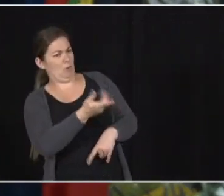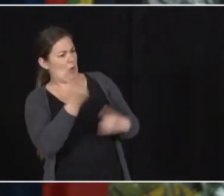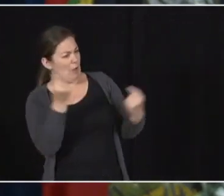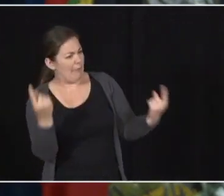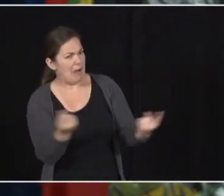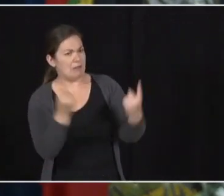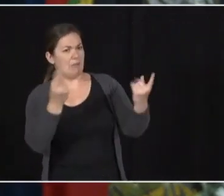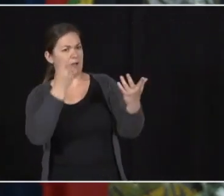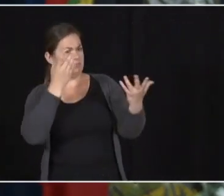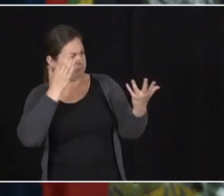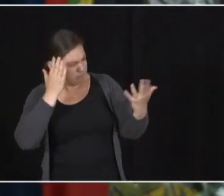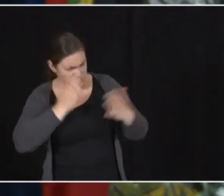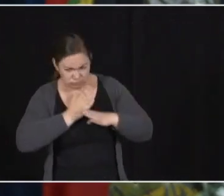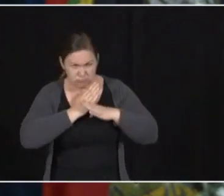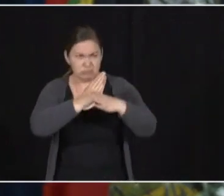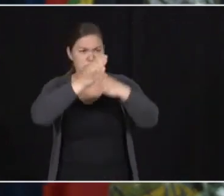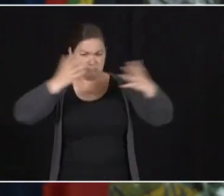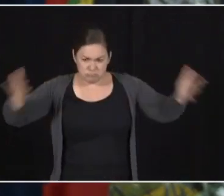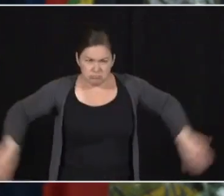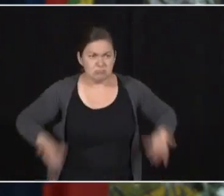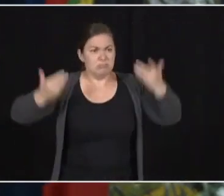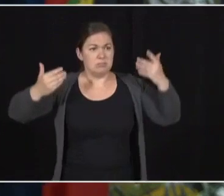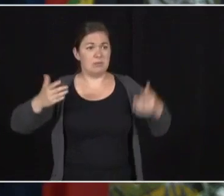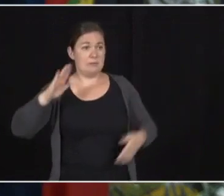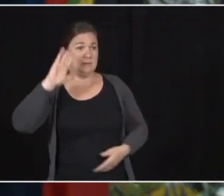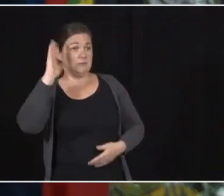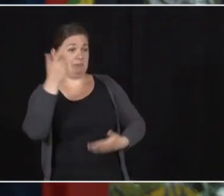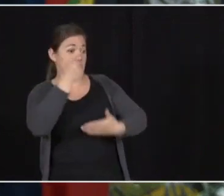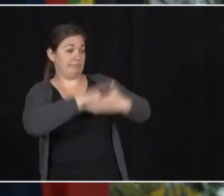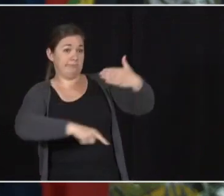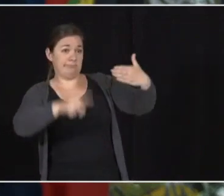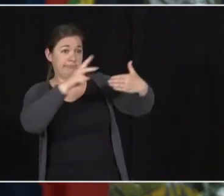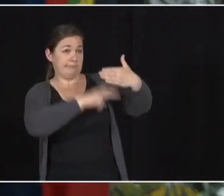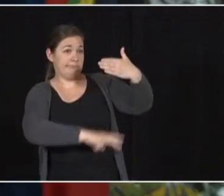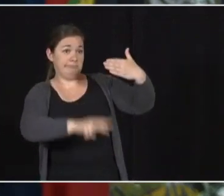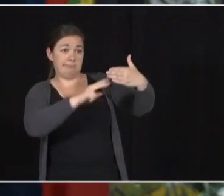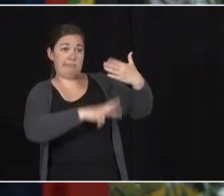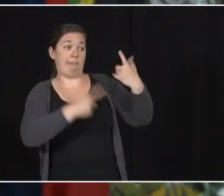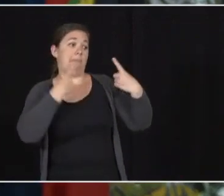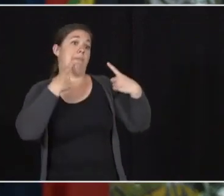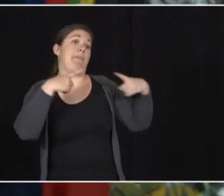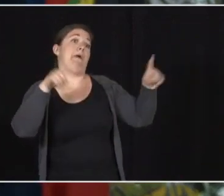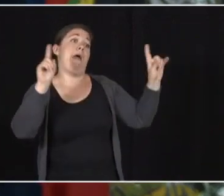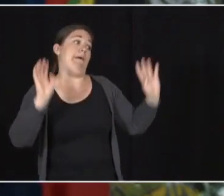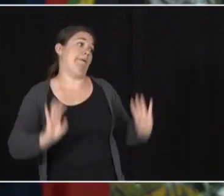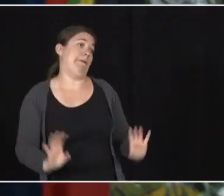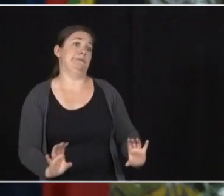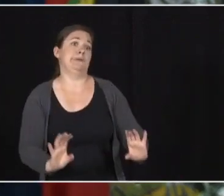Why did it take, it sounds like, weeks for some actions to come to some sort of a head here? Let's be very clear.